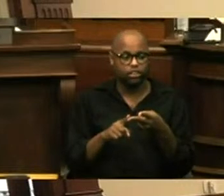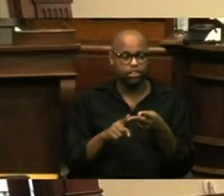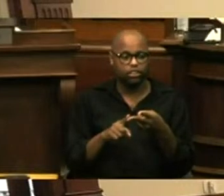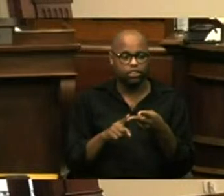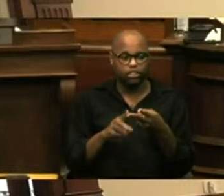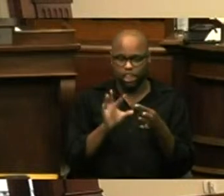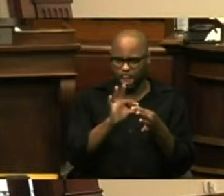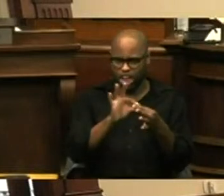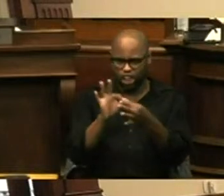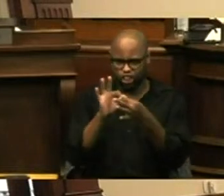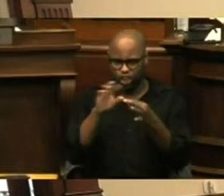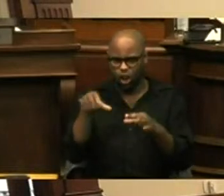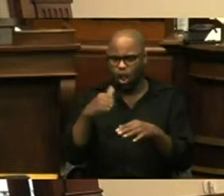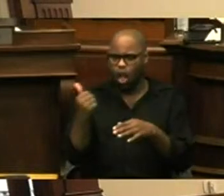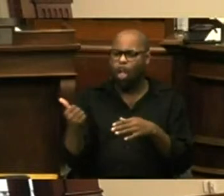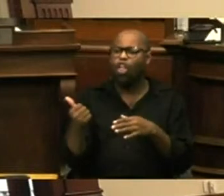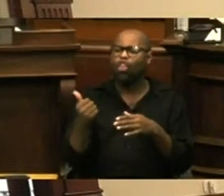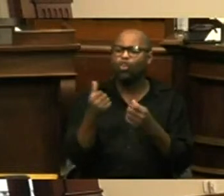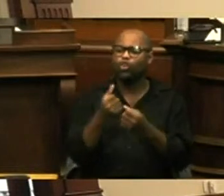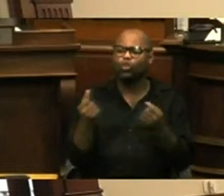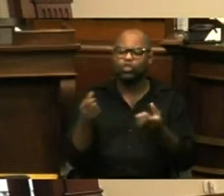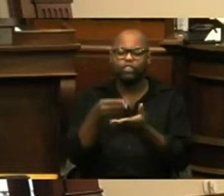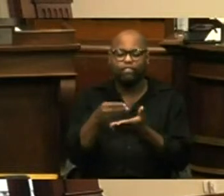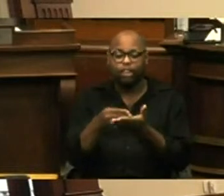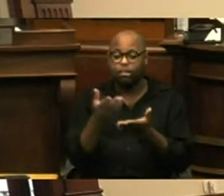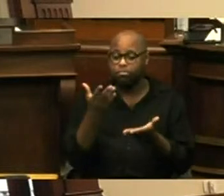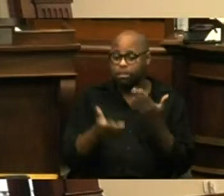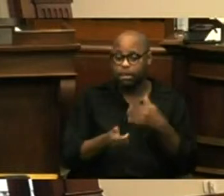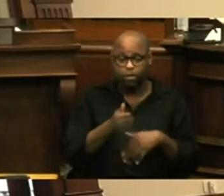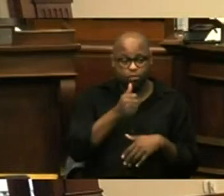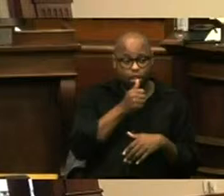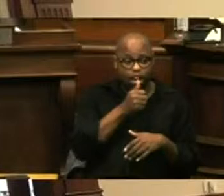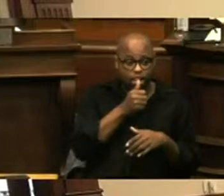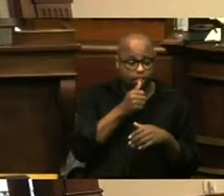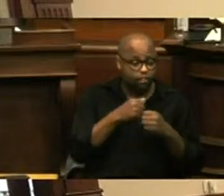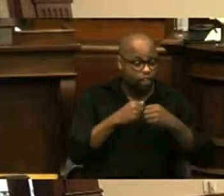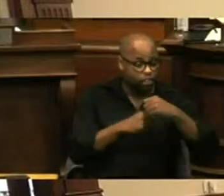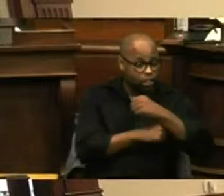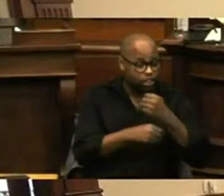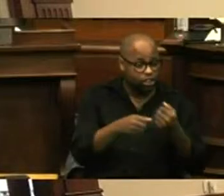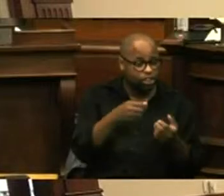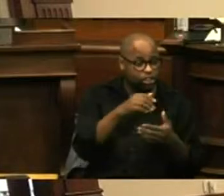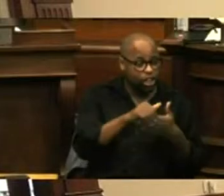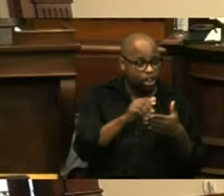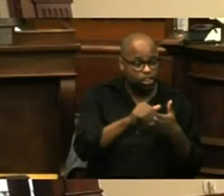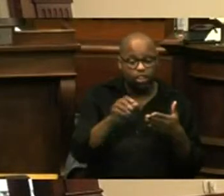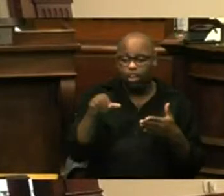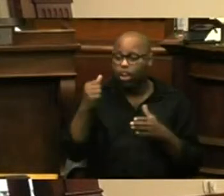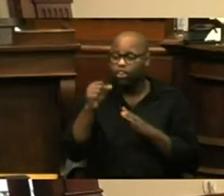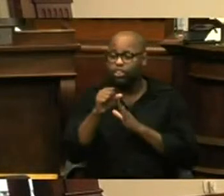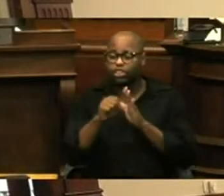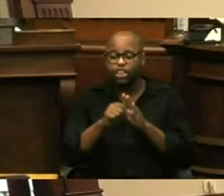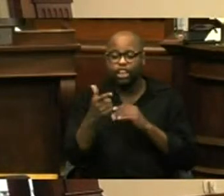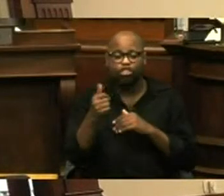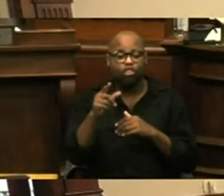kind of handoffs are being or connections to other sources of